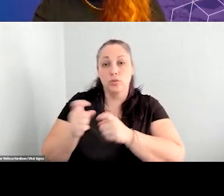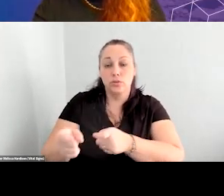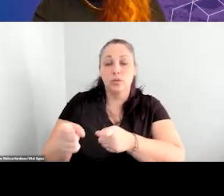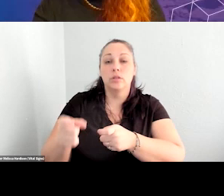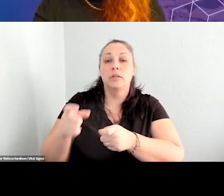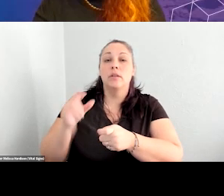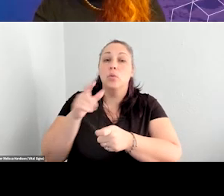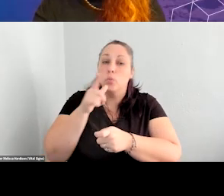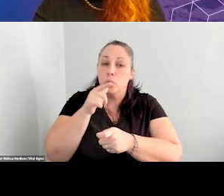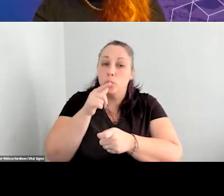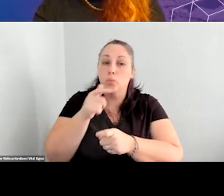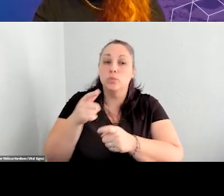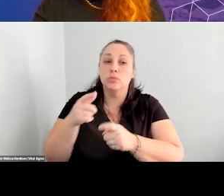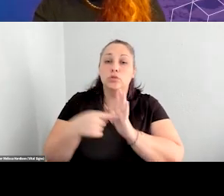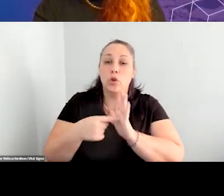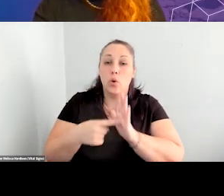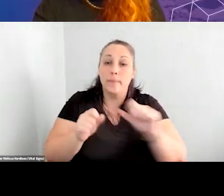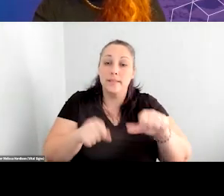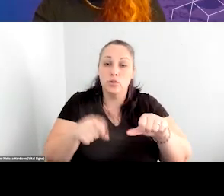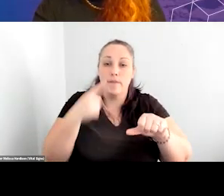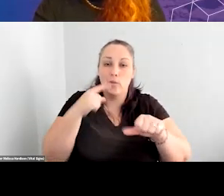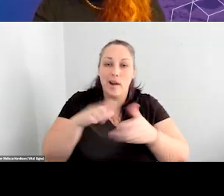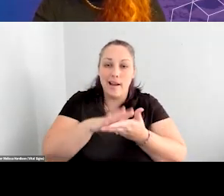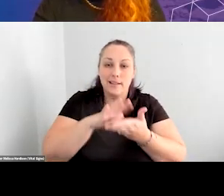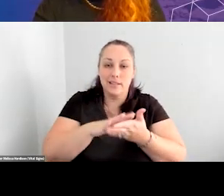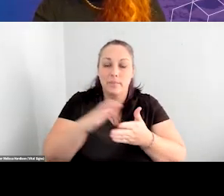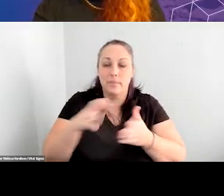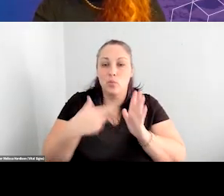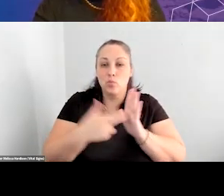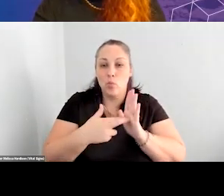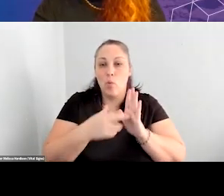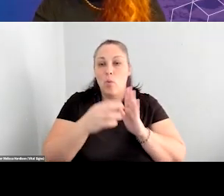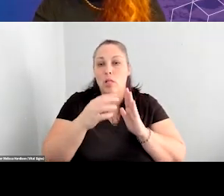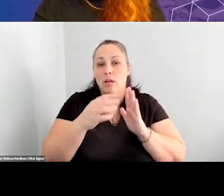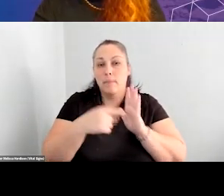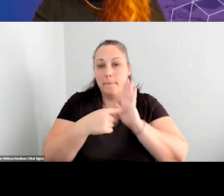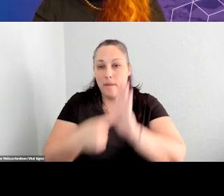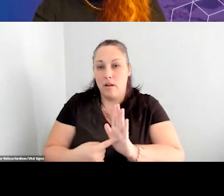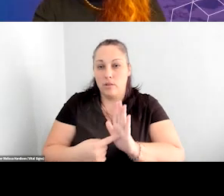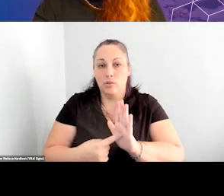in research and education, and to lead advances in the mission of their departments or organizations.